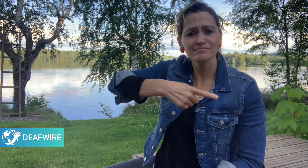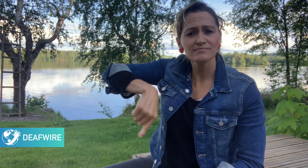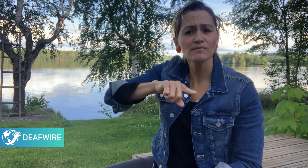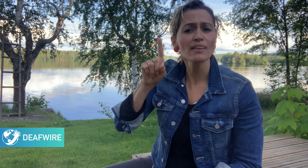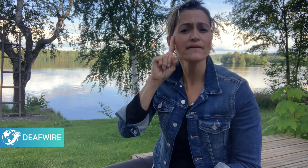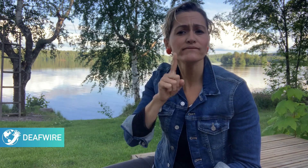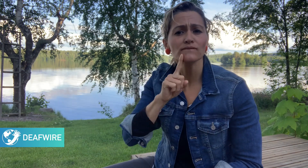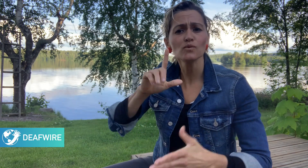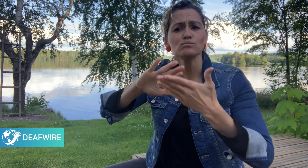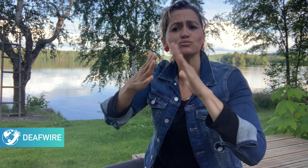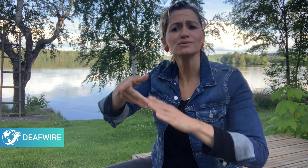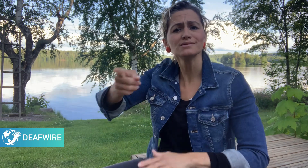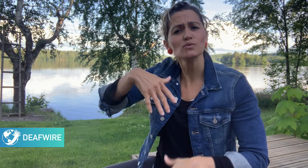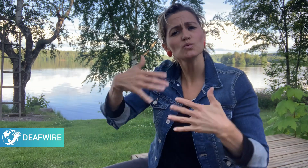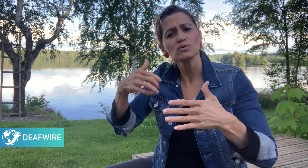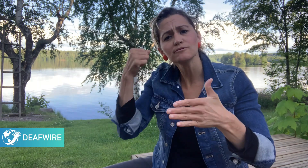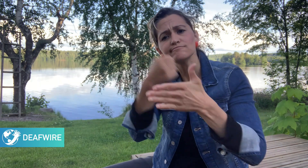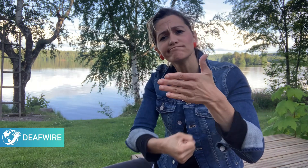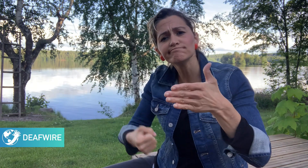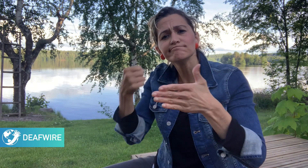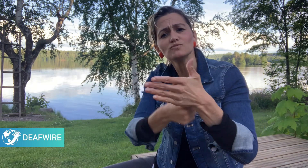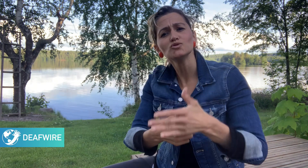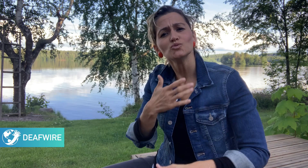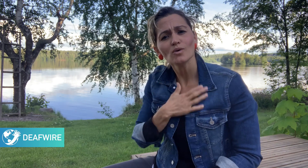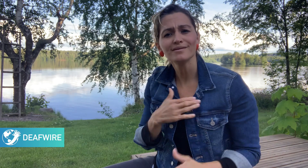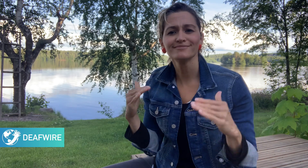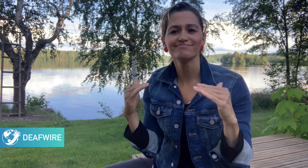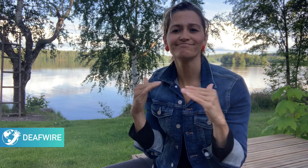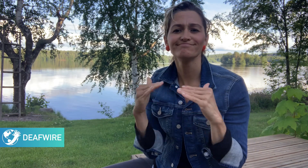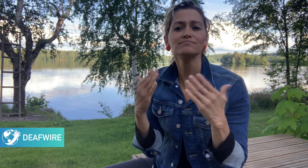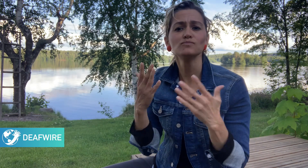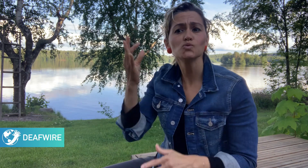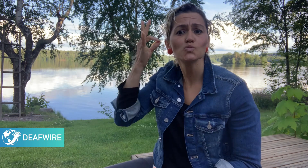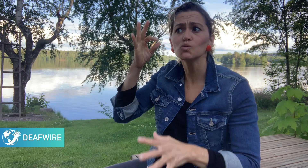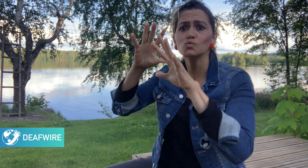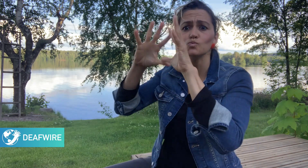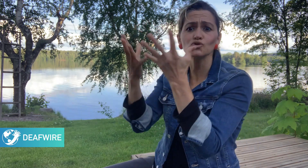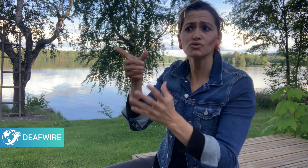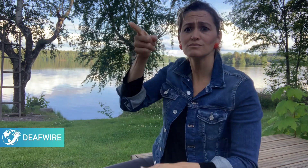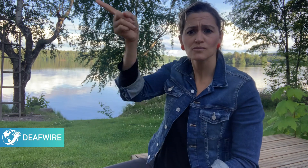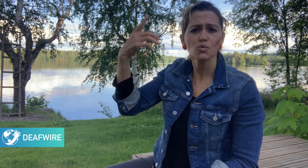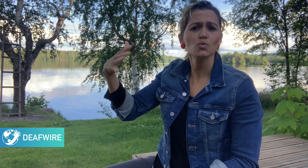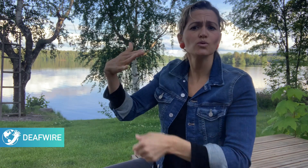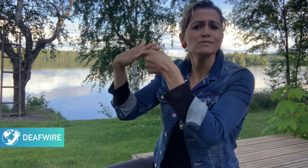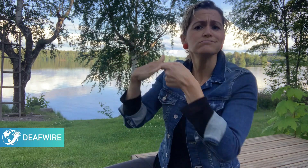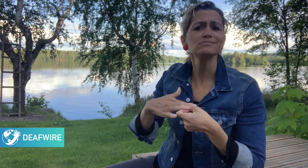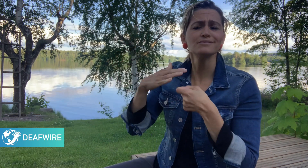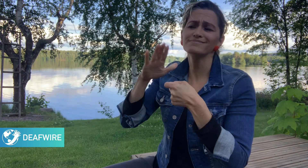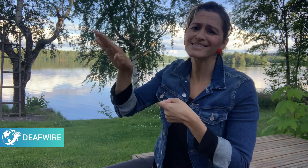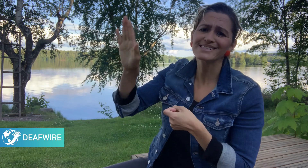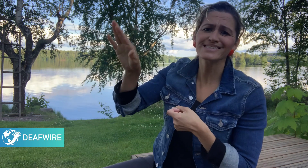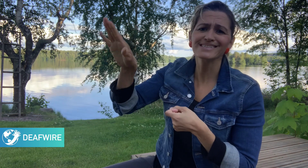fights for equality in the hearing world,